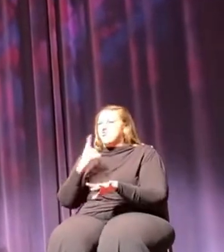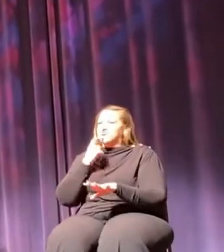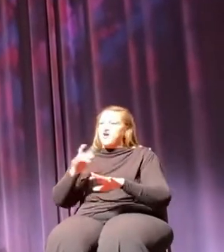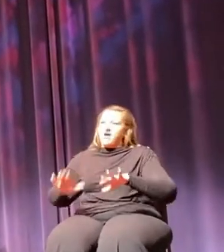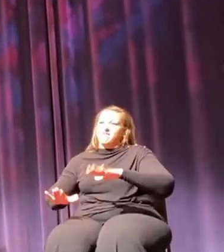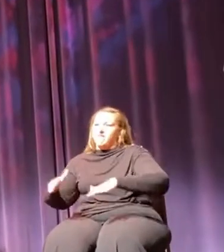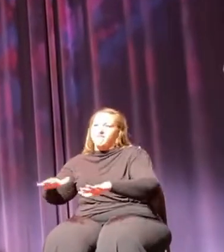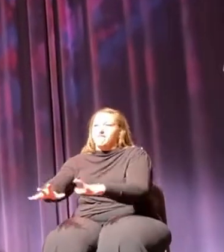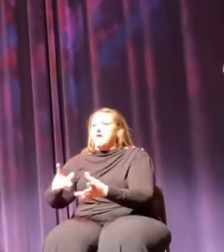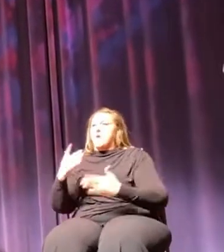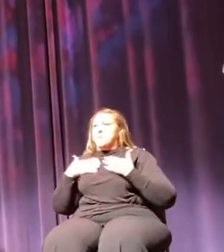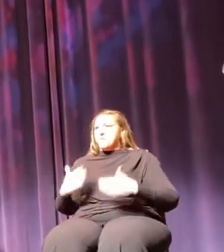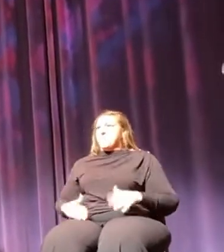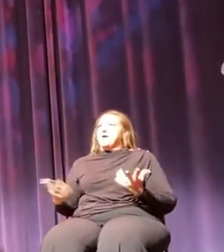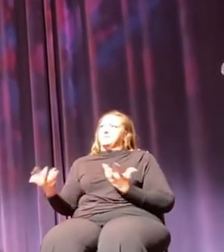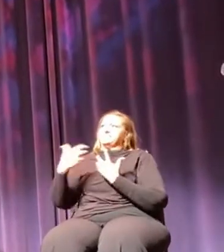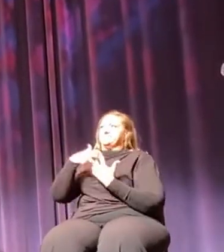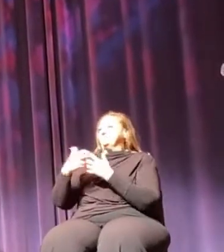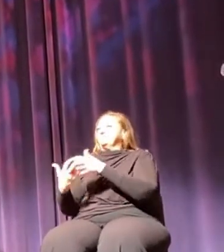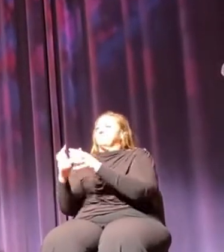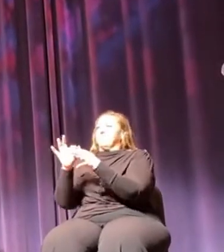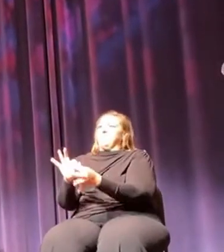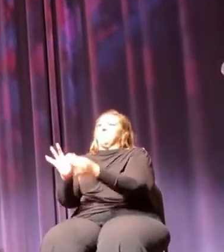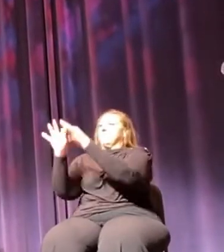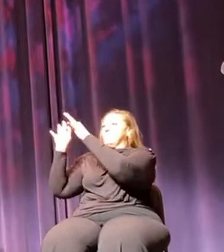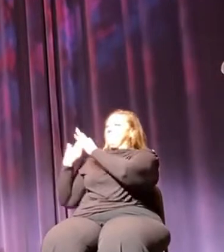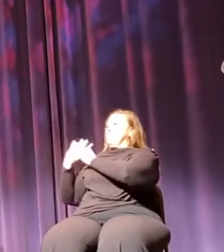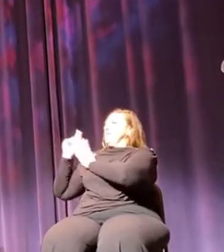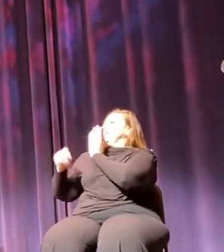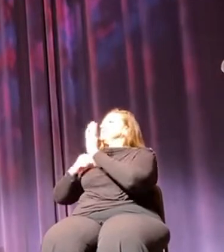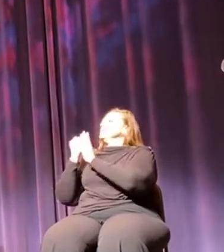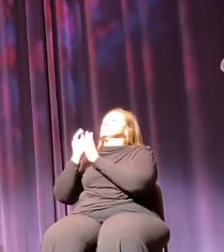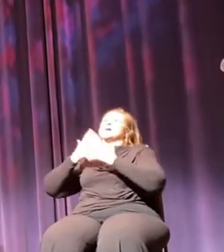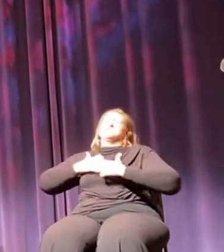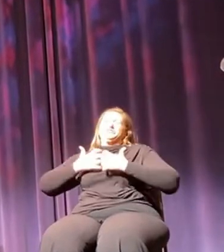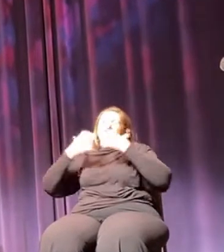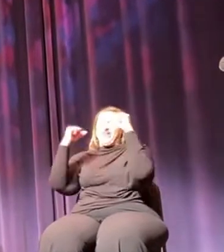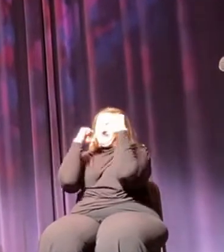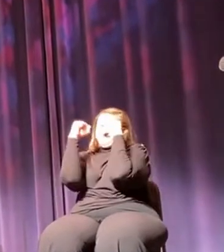into reckonings with time. We shrieked from throats pumped fist against earth,